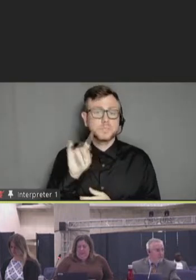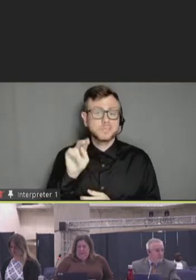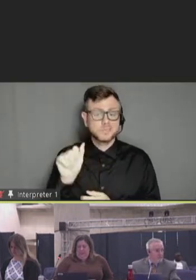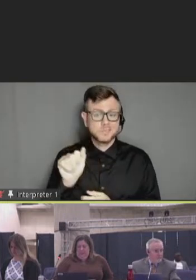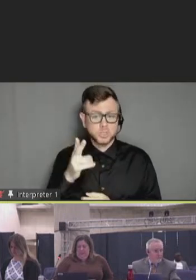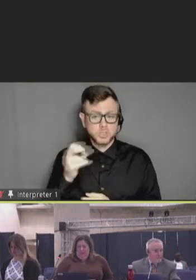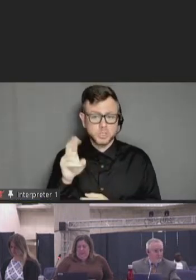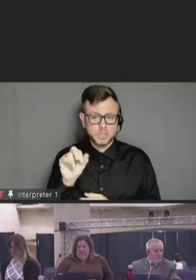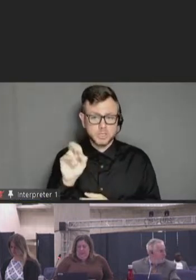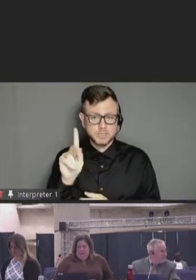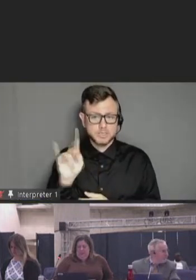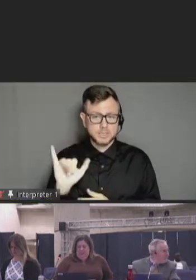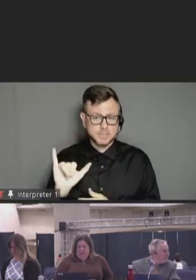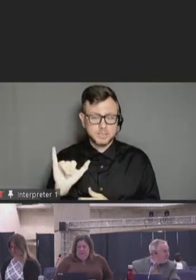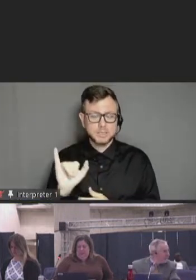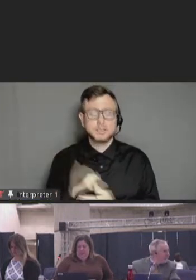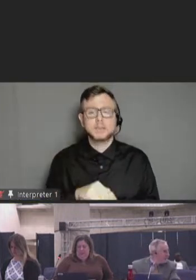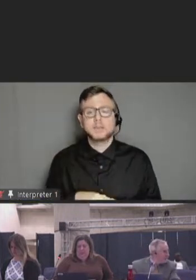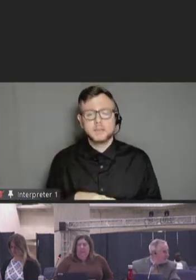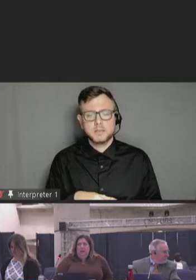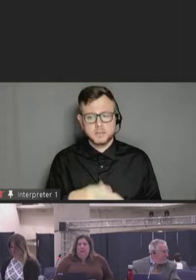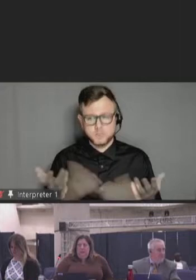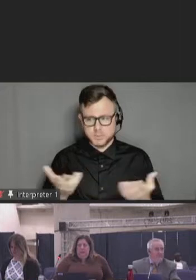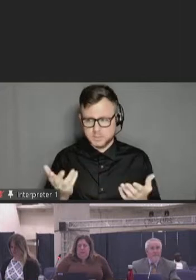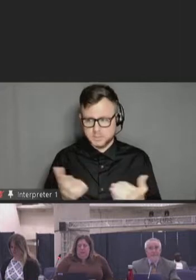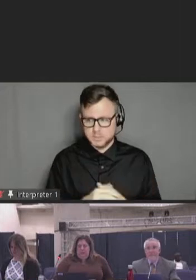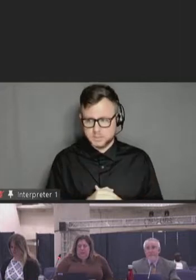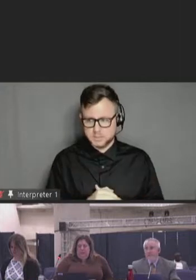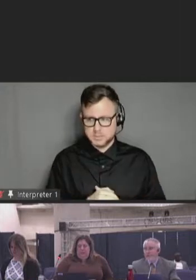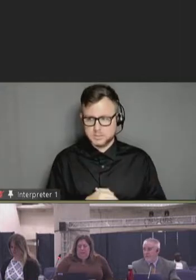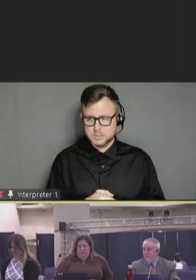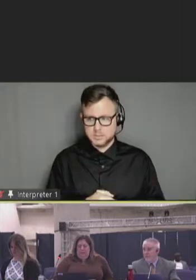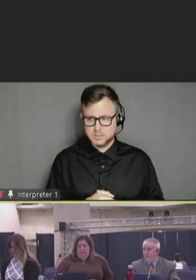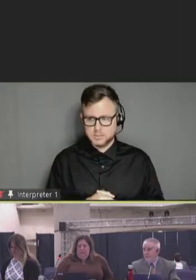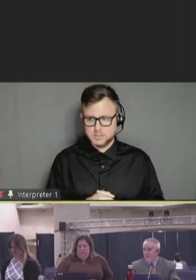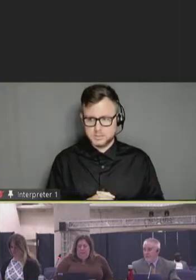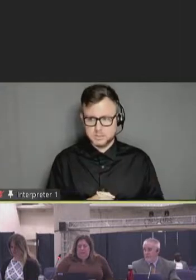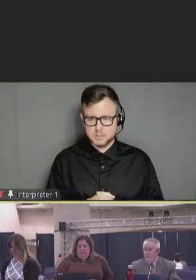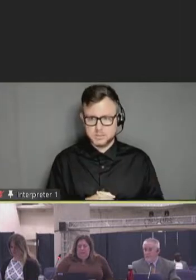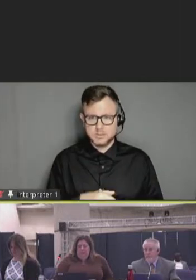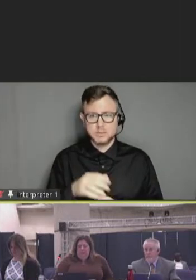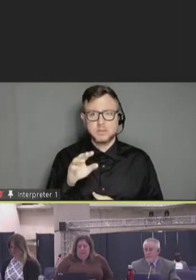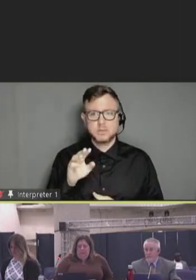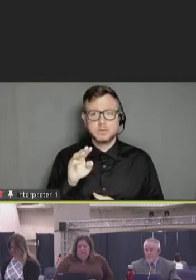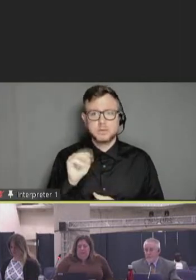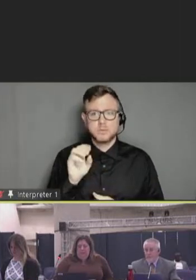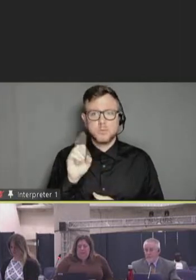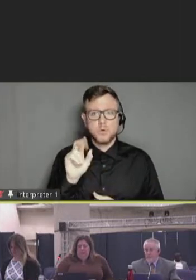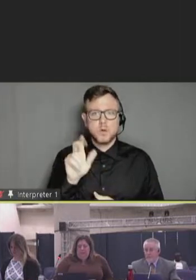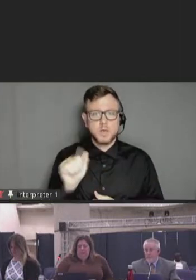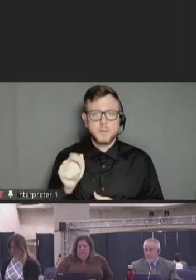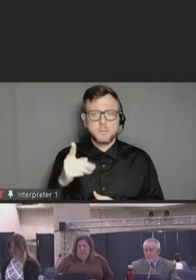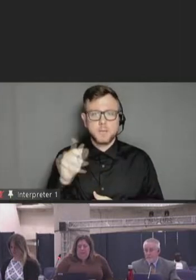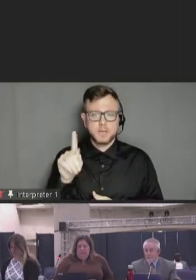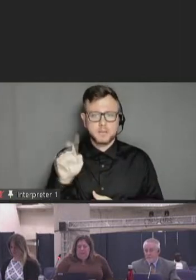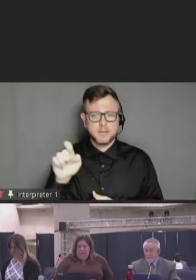Christine Oshansky: Present. Ann Aikin: Mo Patel? [spelled phonetically] Mo Patel: Present.